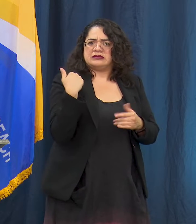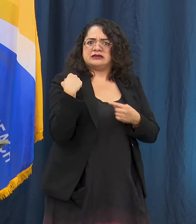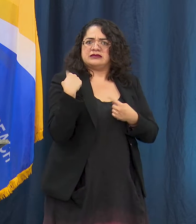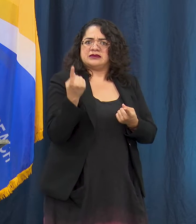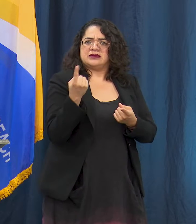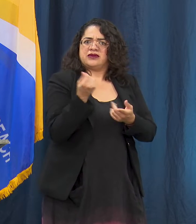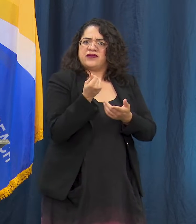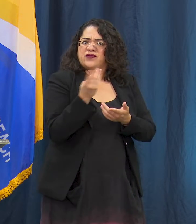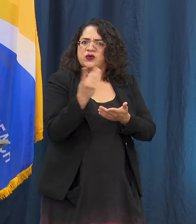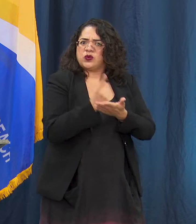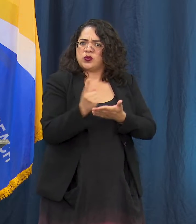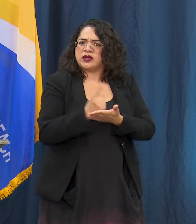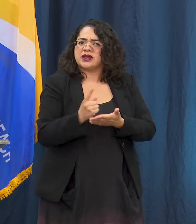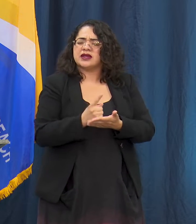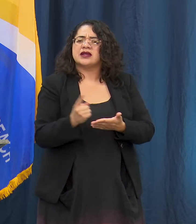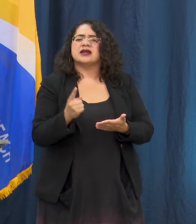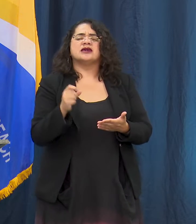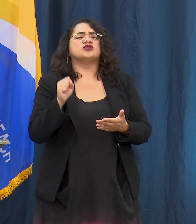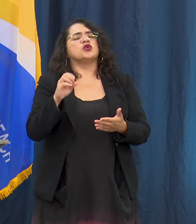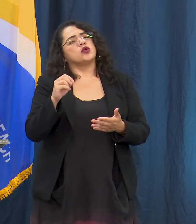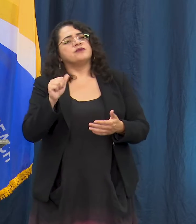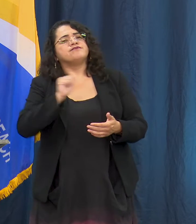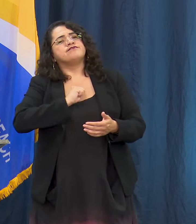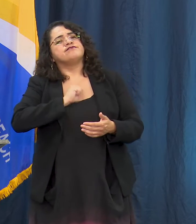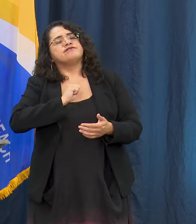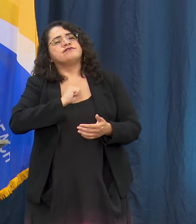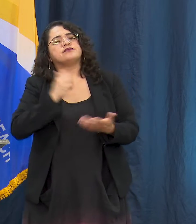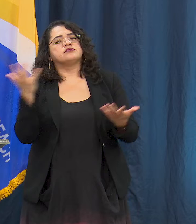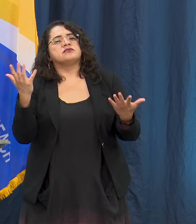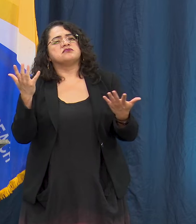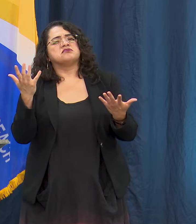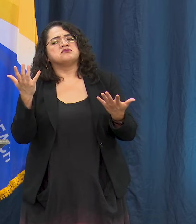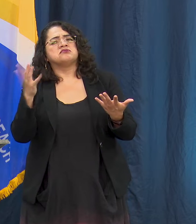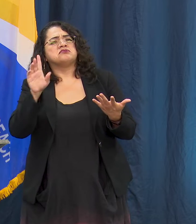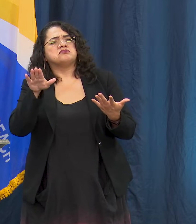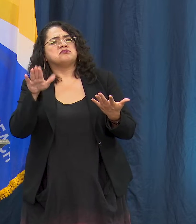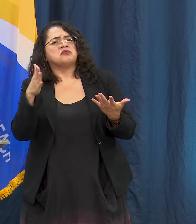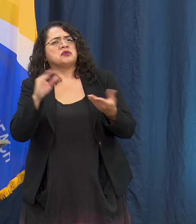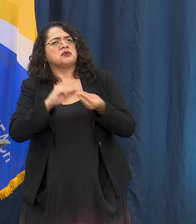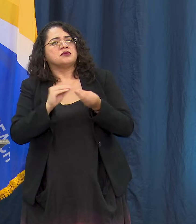weeks and so what's the number?